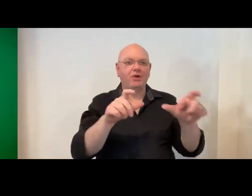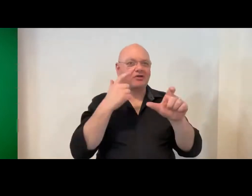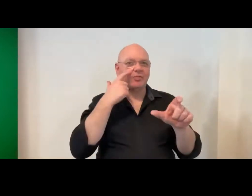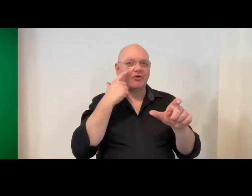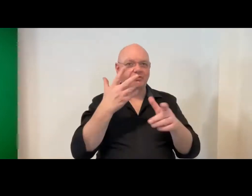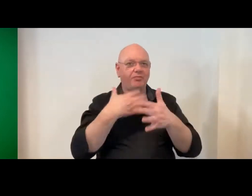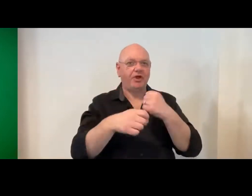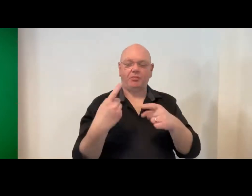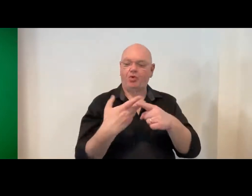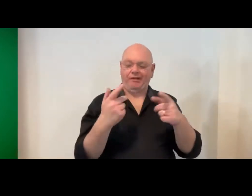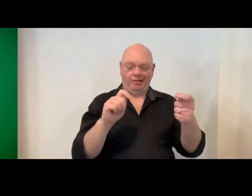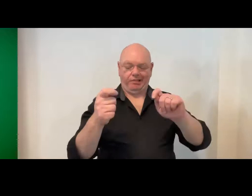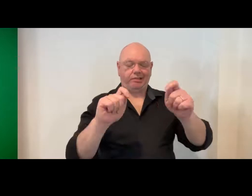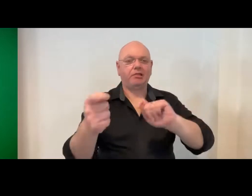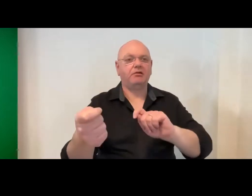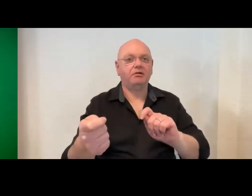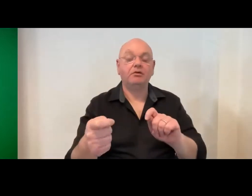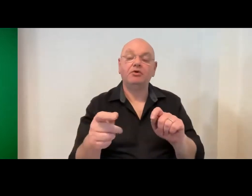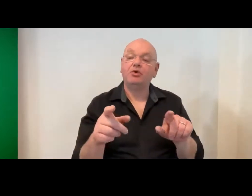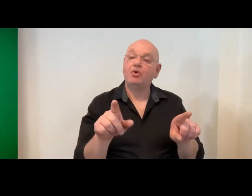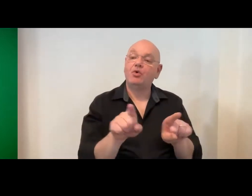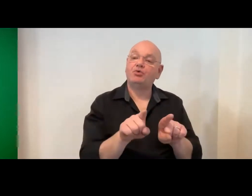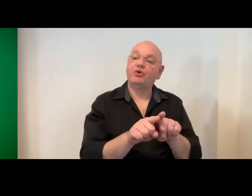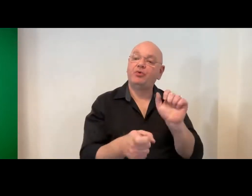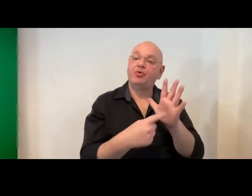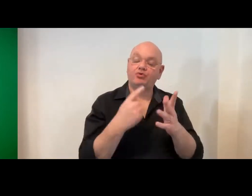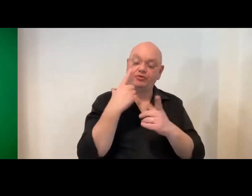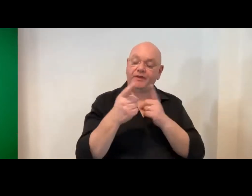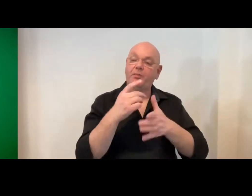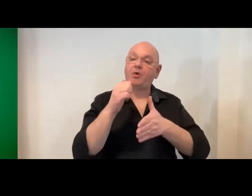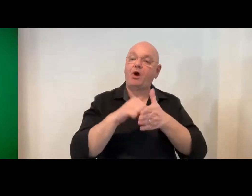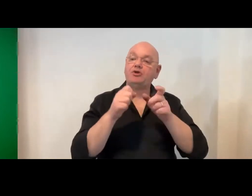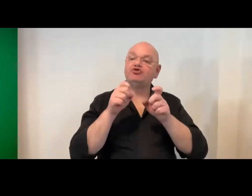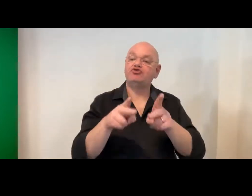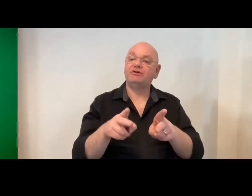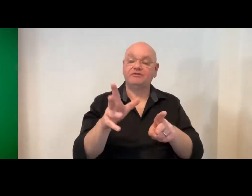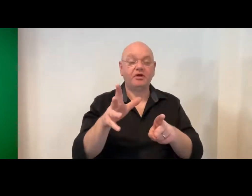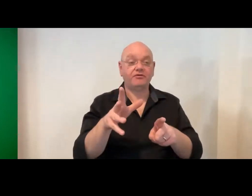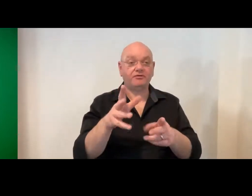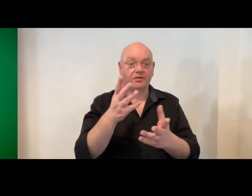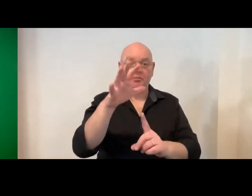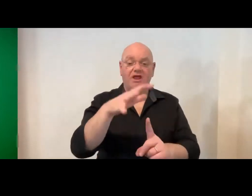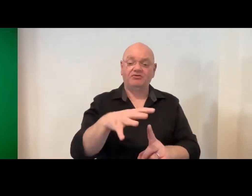presentation. Again, I had the pleasure of joining Lauren and the Basildon gang looking around at what has